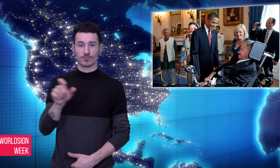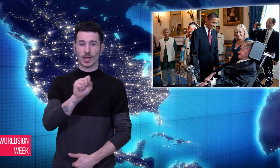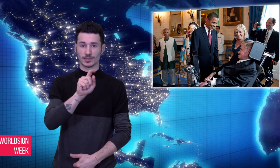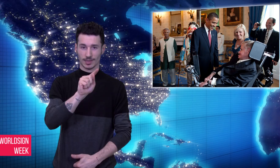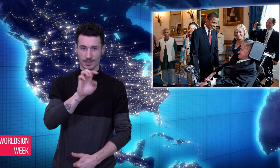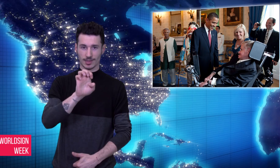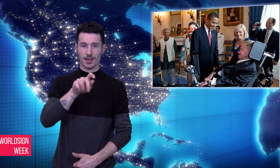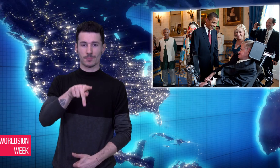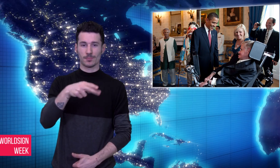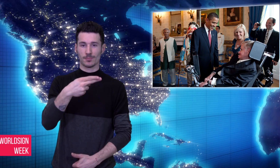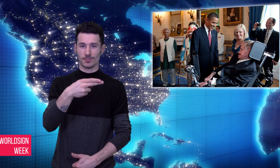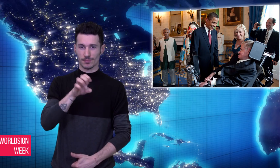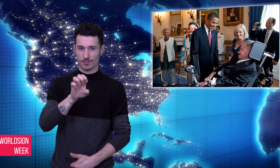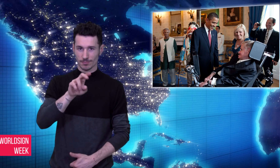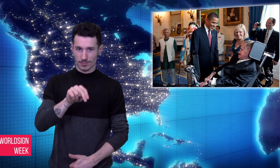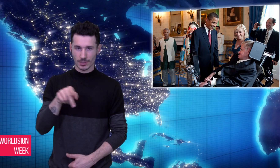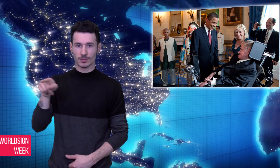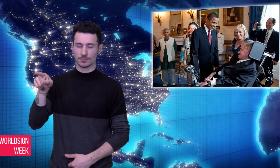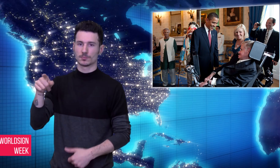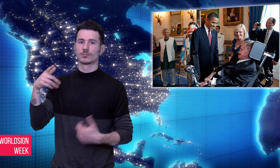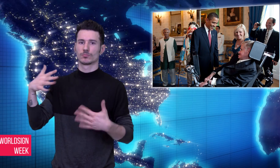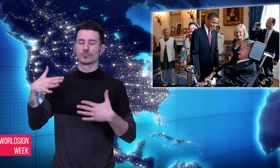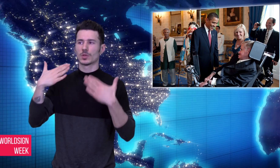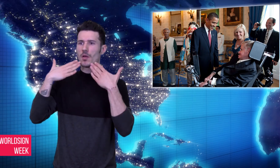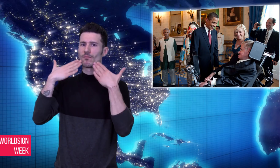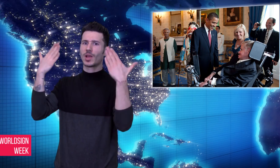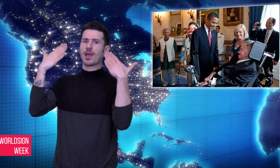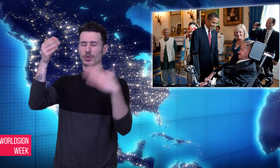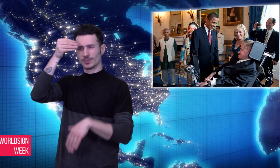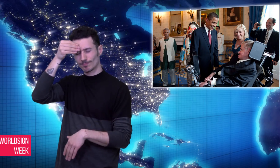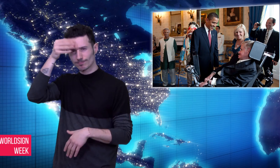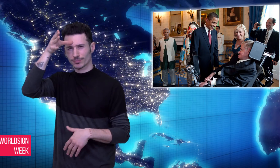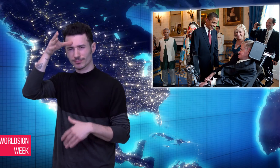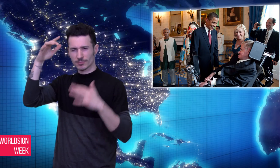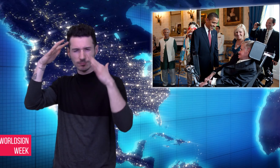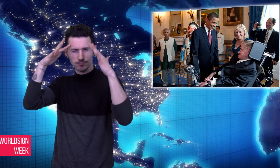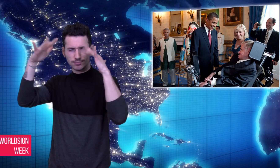Stephen Hawking, one of most famous